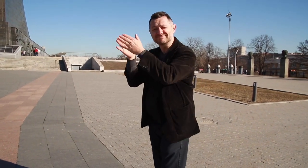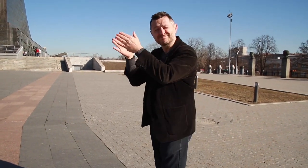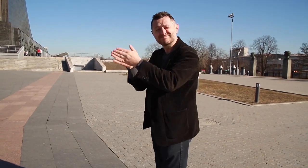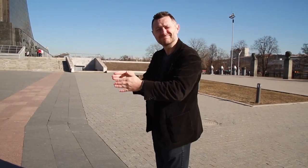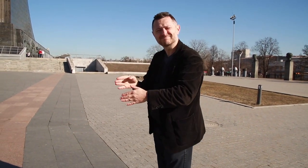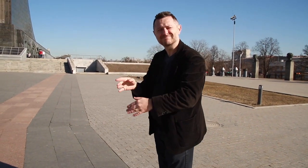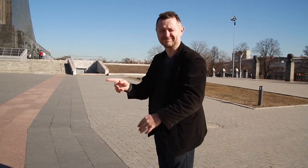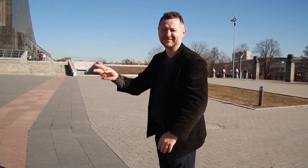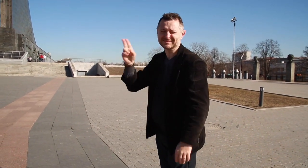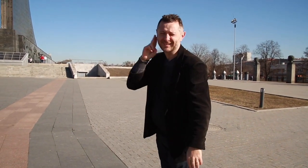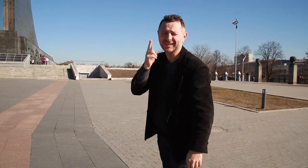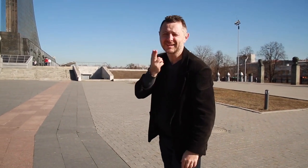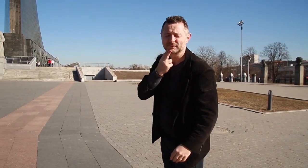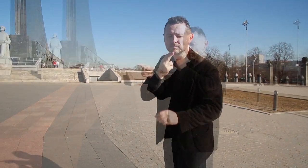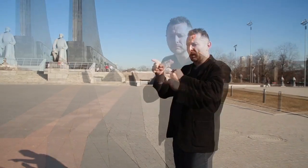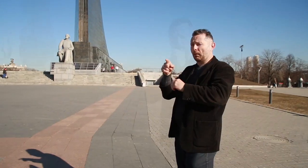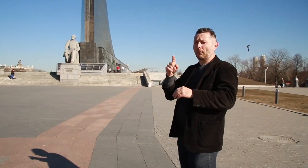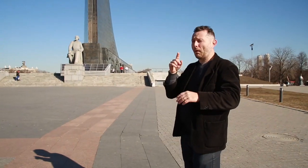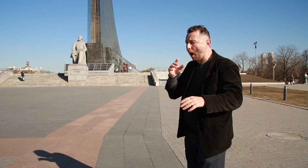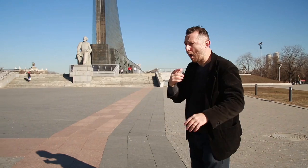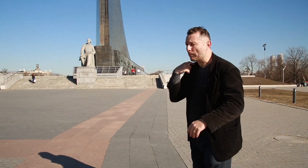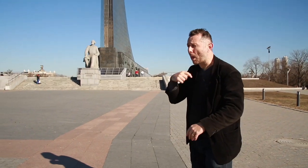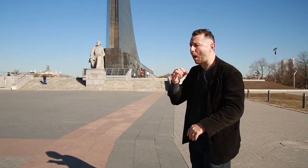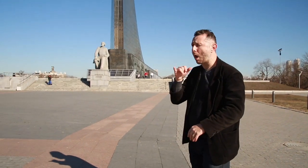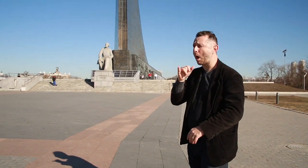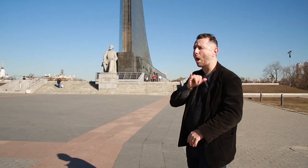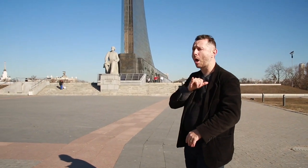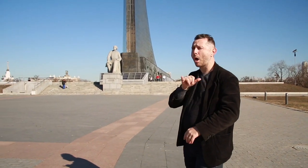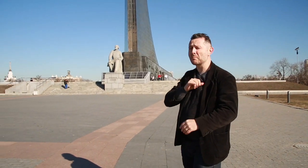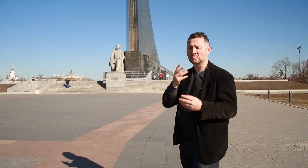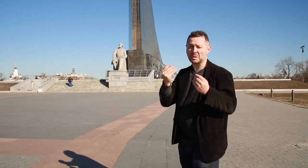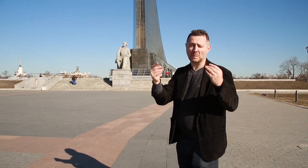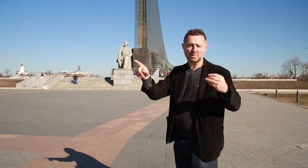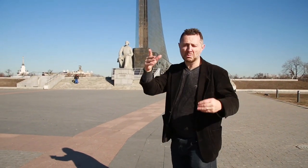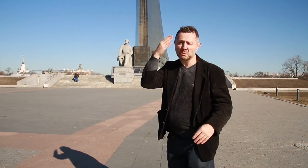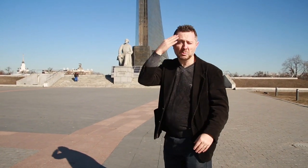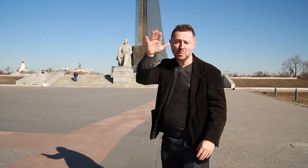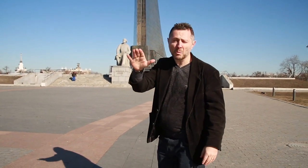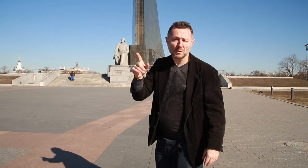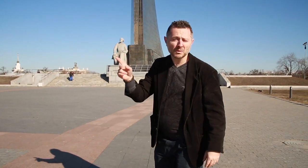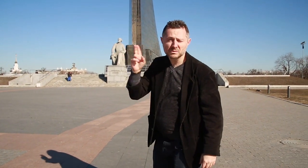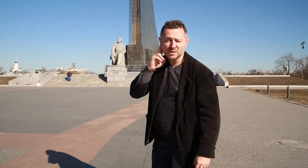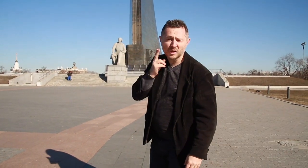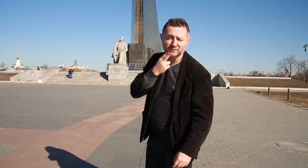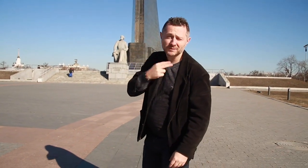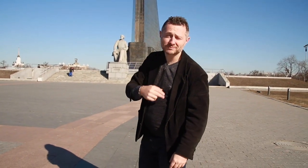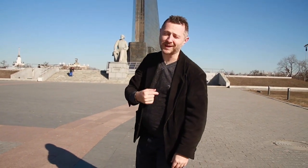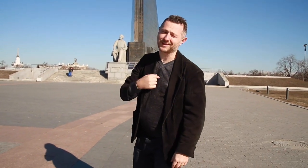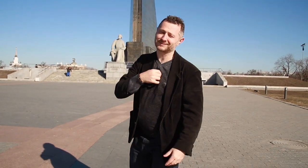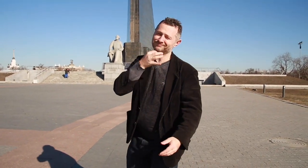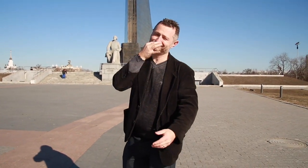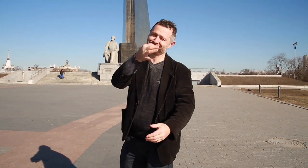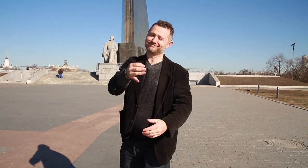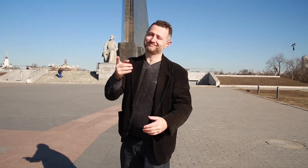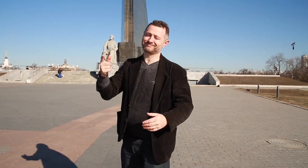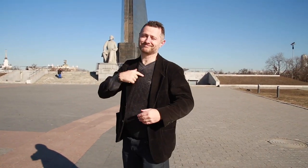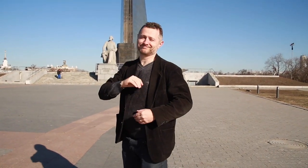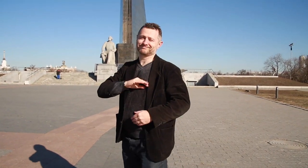to share this fact with you. Over time, these Deaf gatherings faded away. In the spring and summer, more Deaf people gathered here at